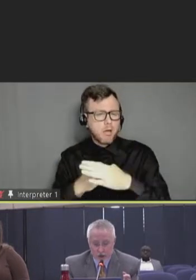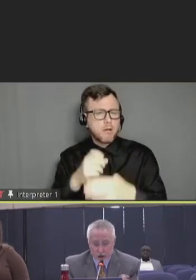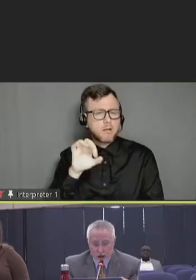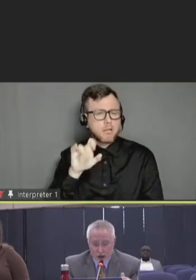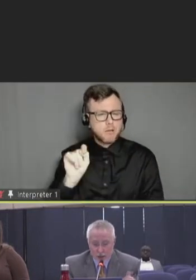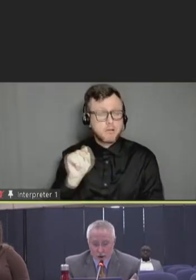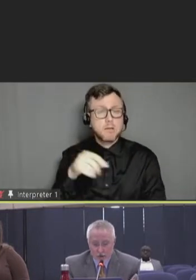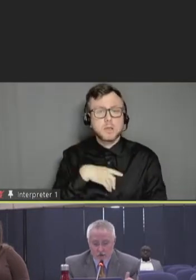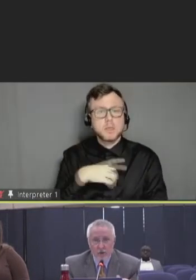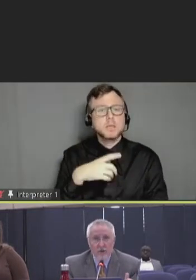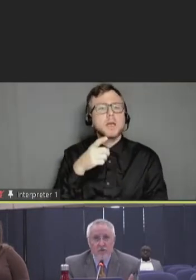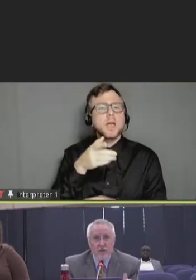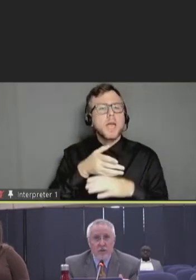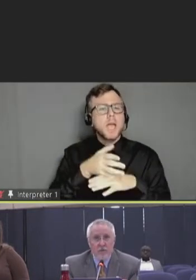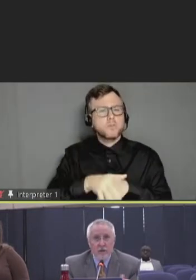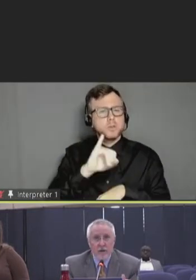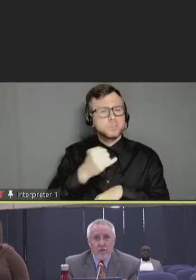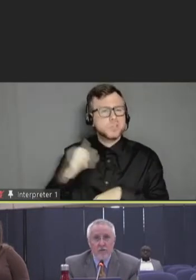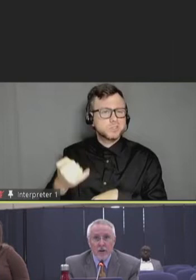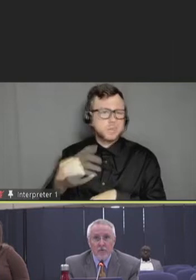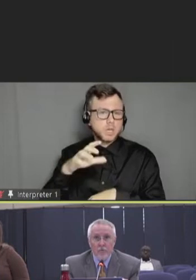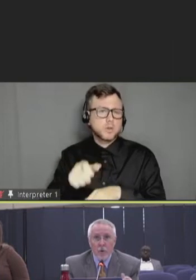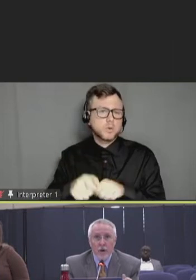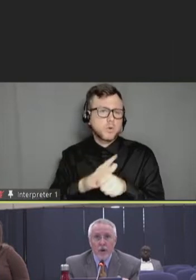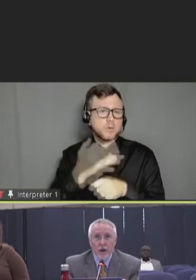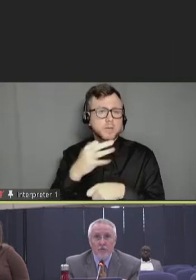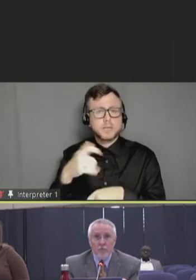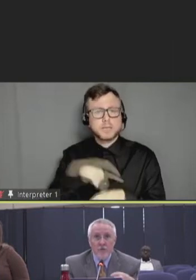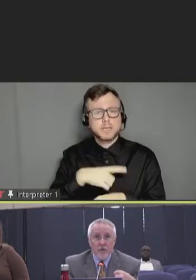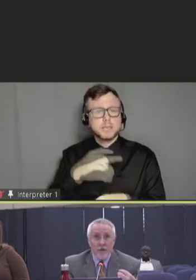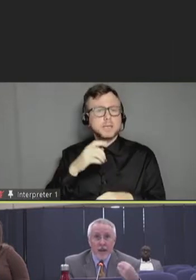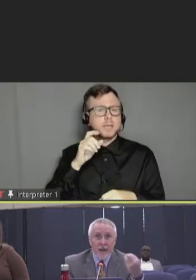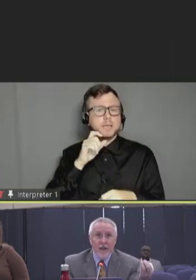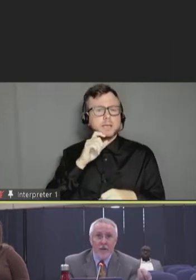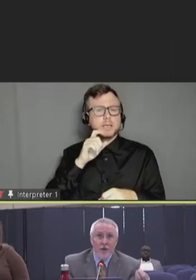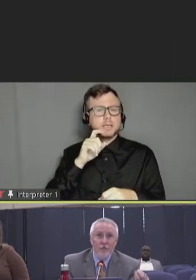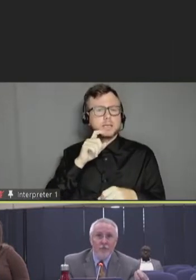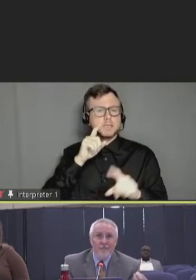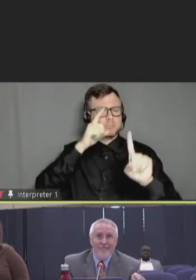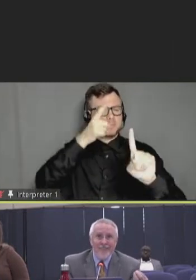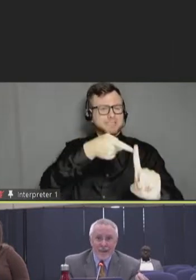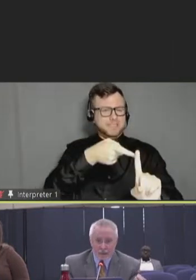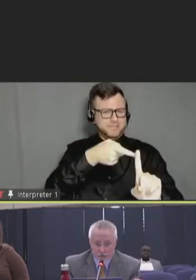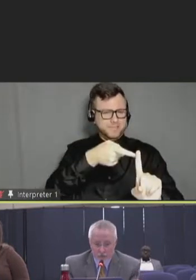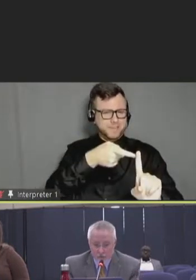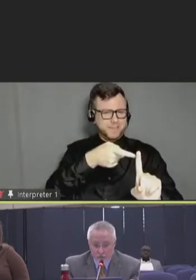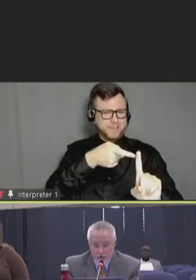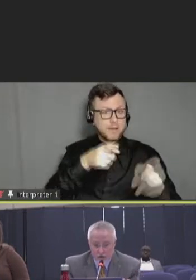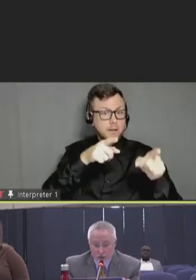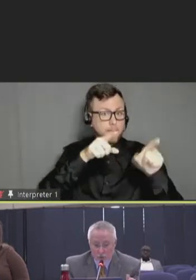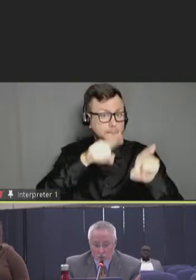I might suggest that instead of pointing out a specific anecdote as this is, that we might